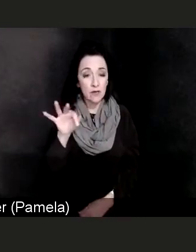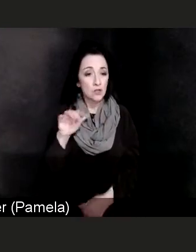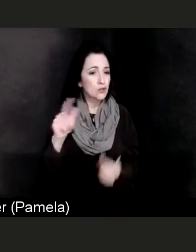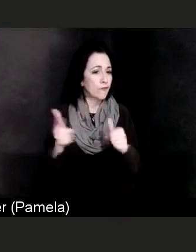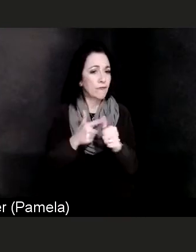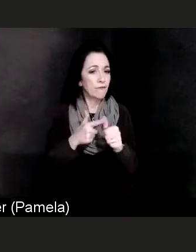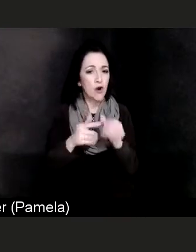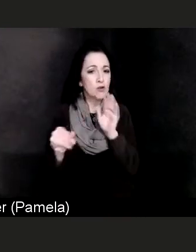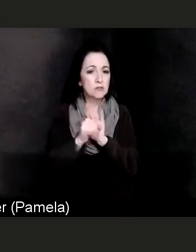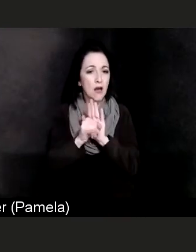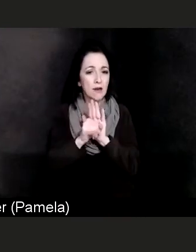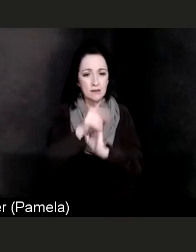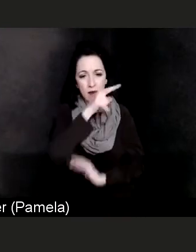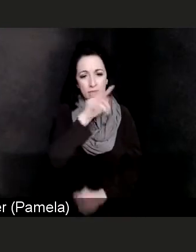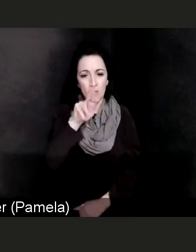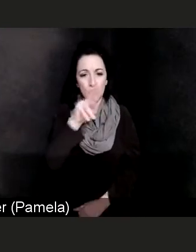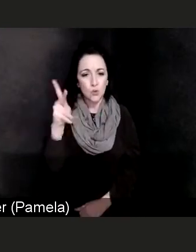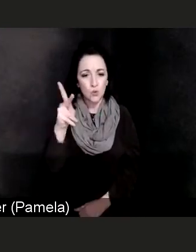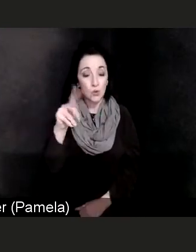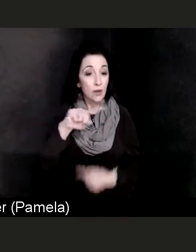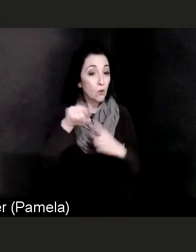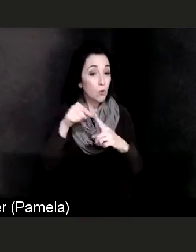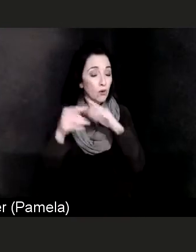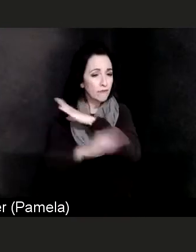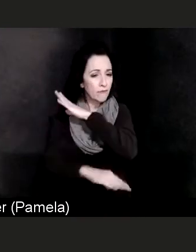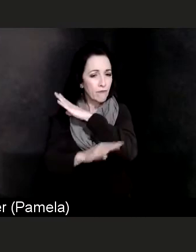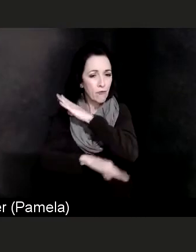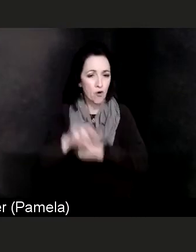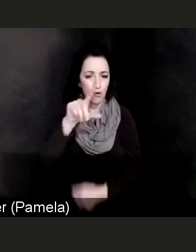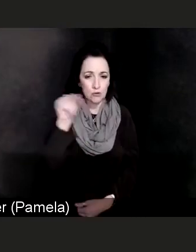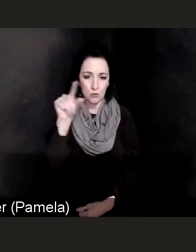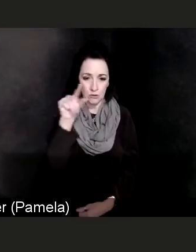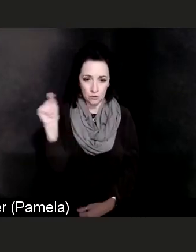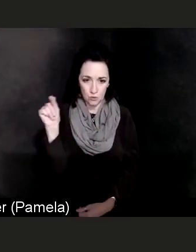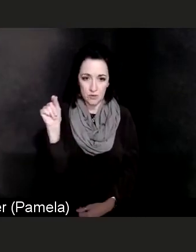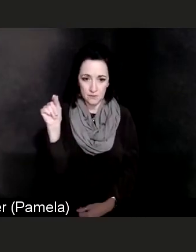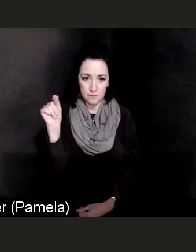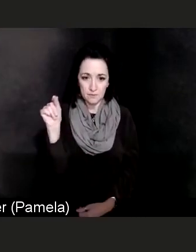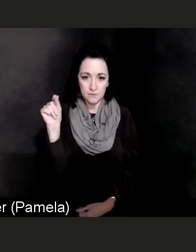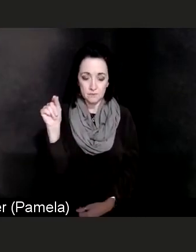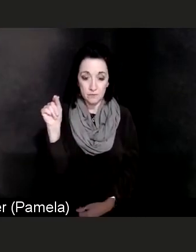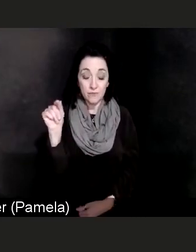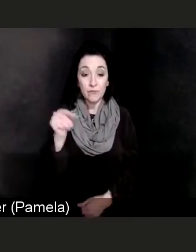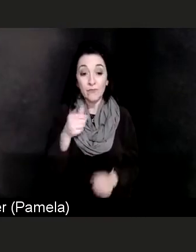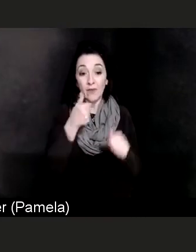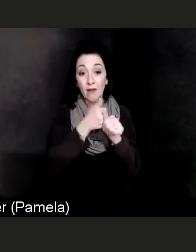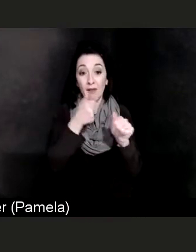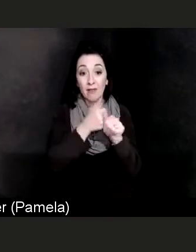in the Fall of 2020. That strain had not been identified in the United States